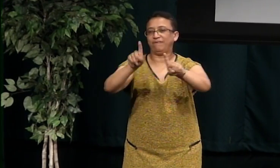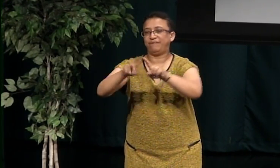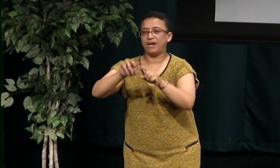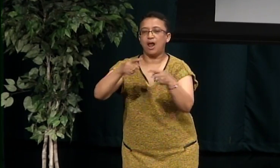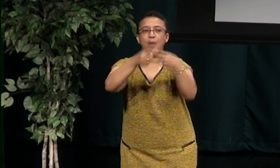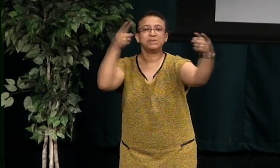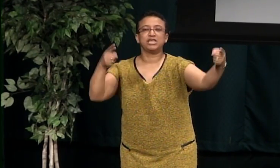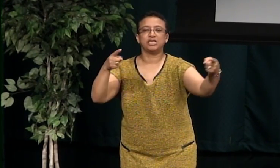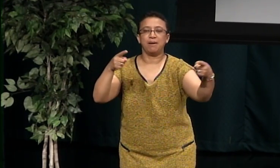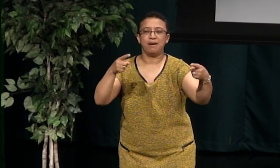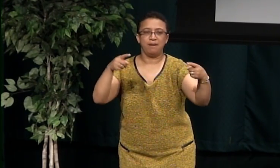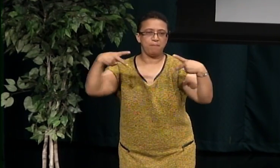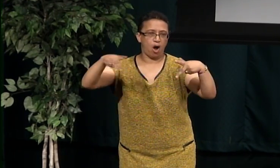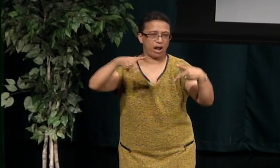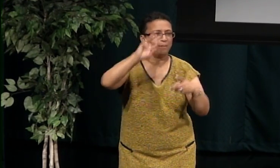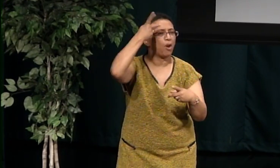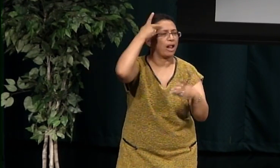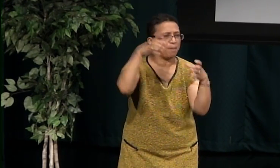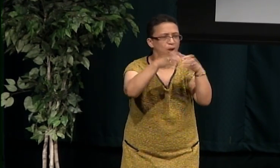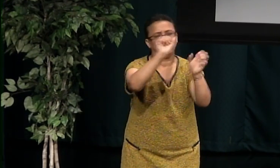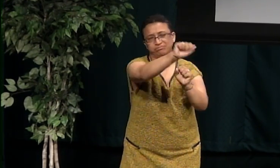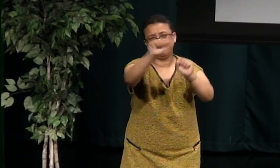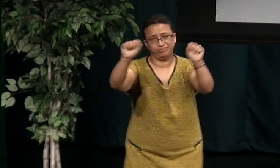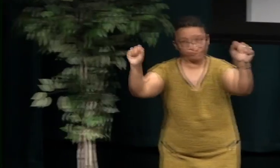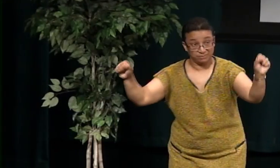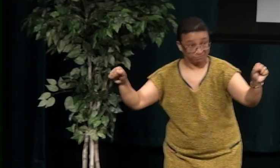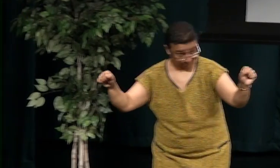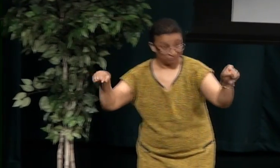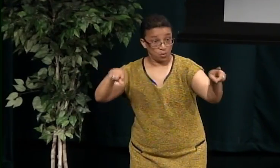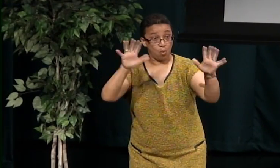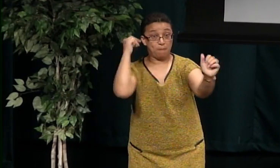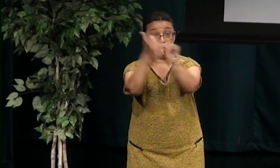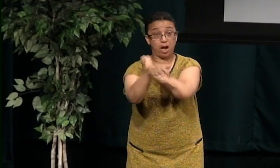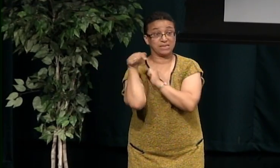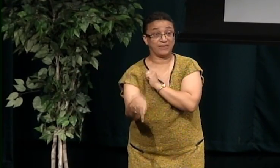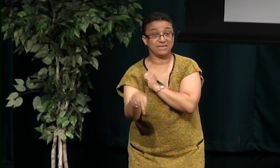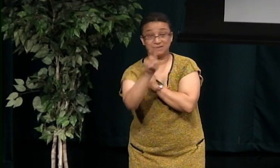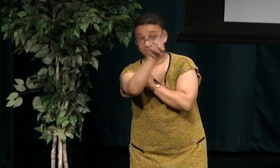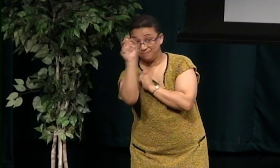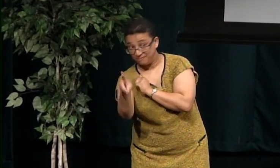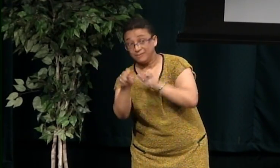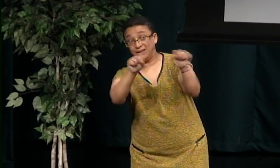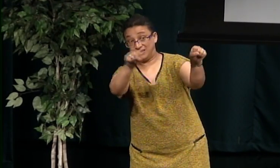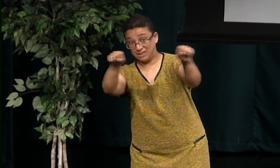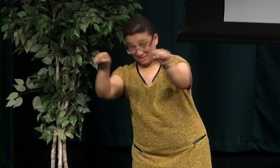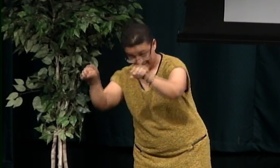From there, it goes out to opposition parties